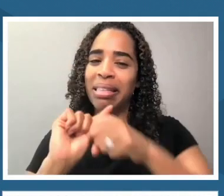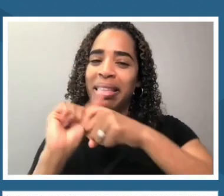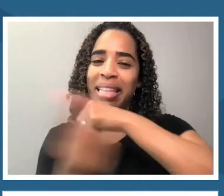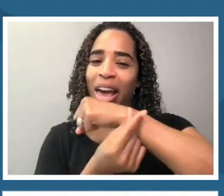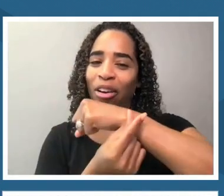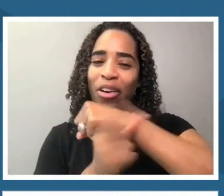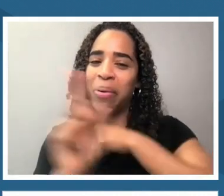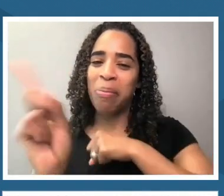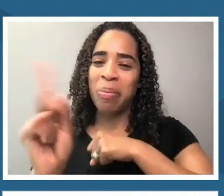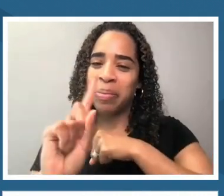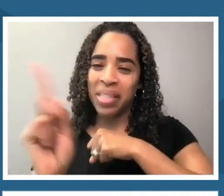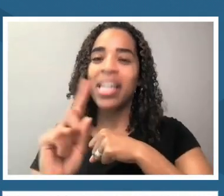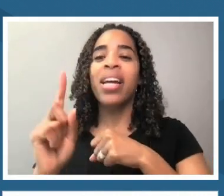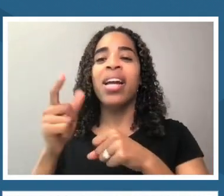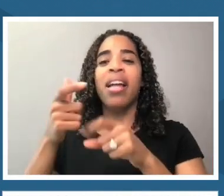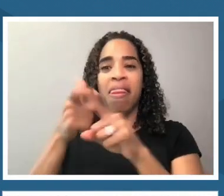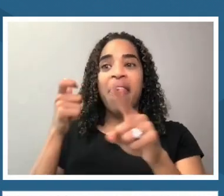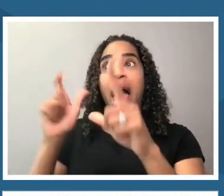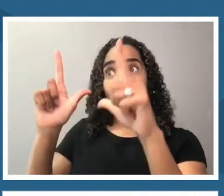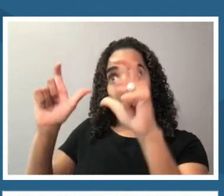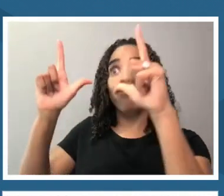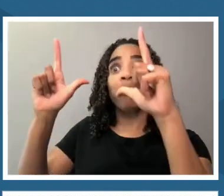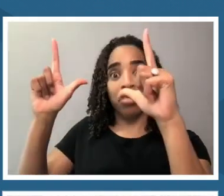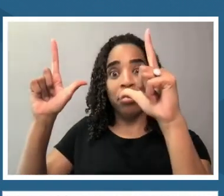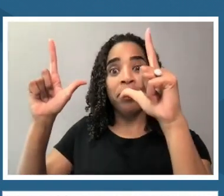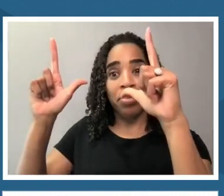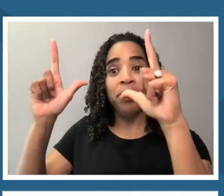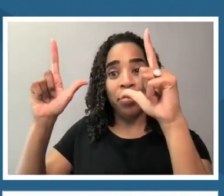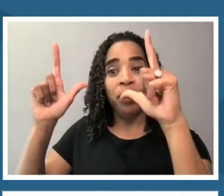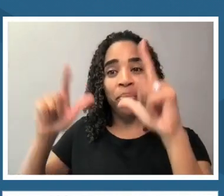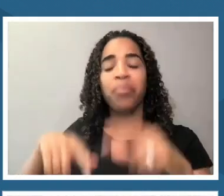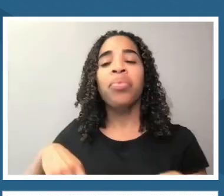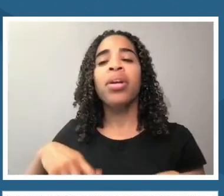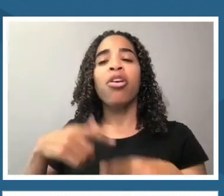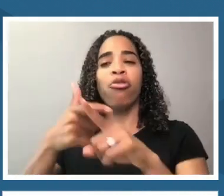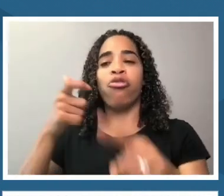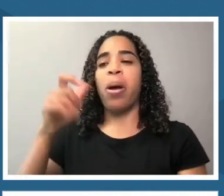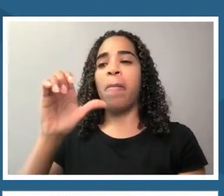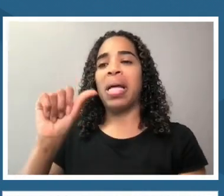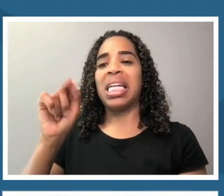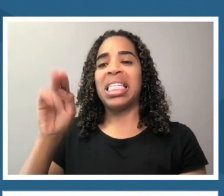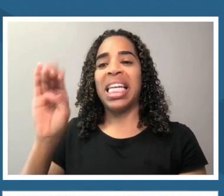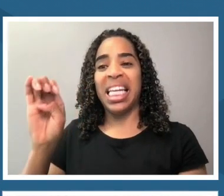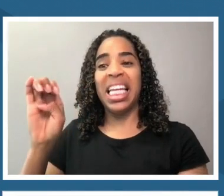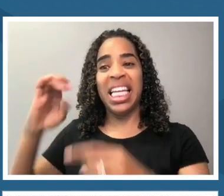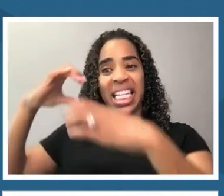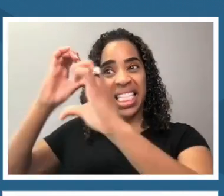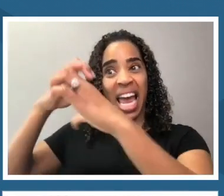the cassini image taken from the cassini satellite with